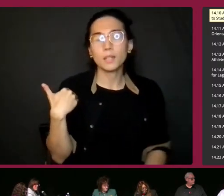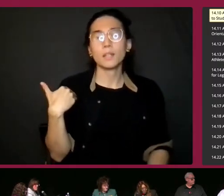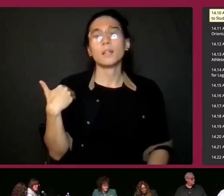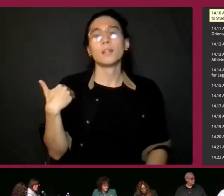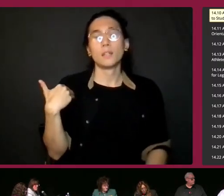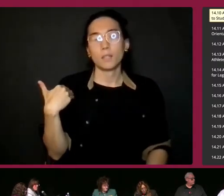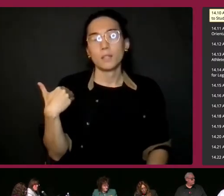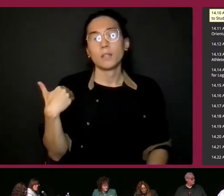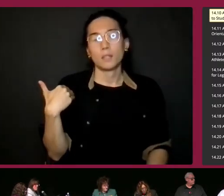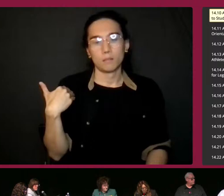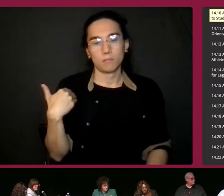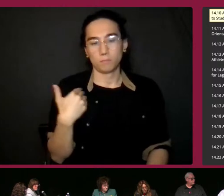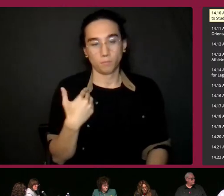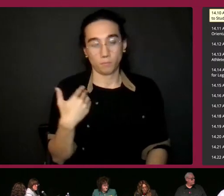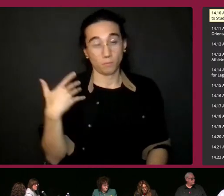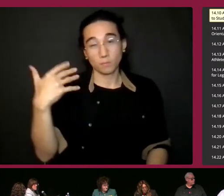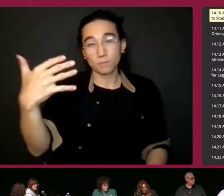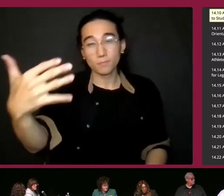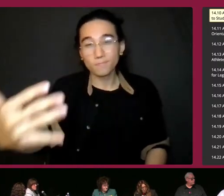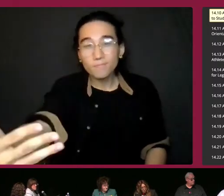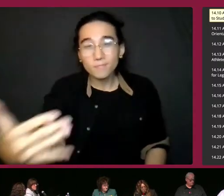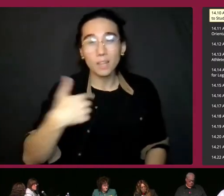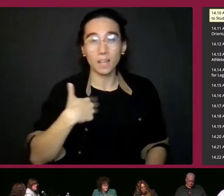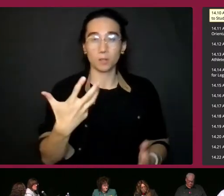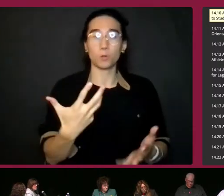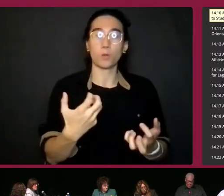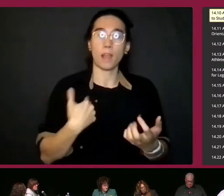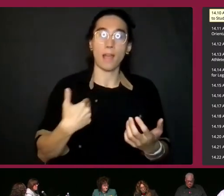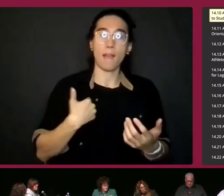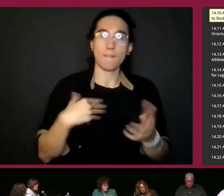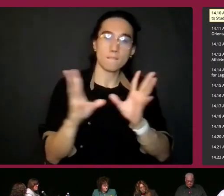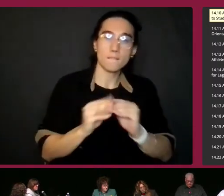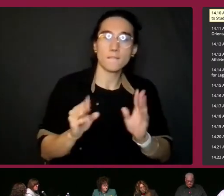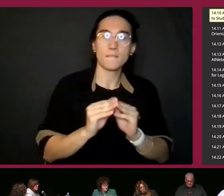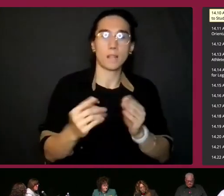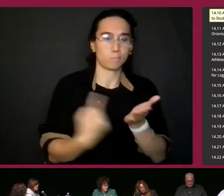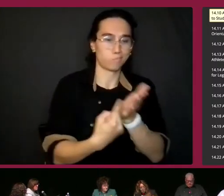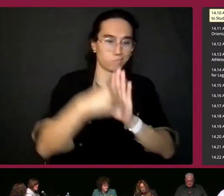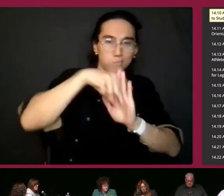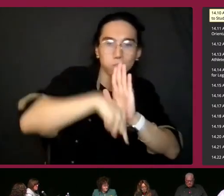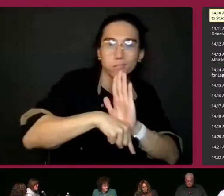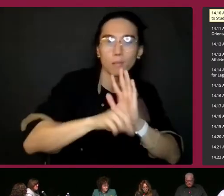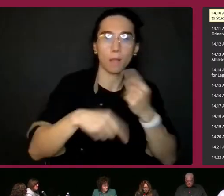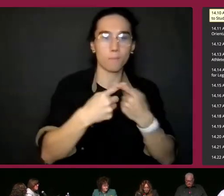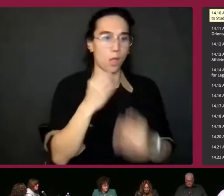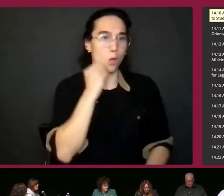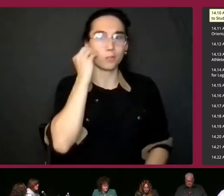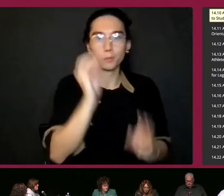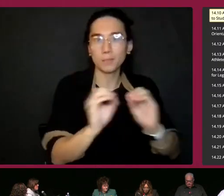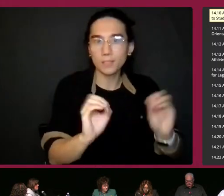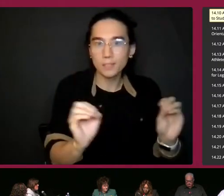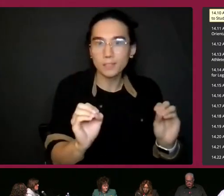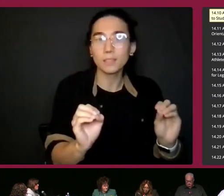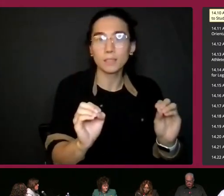I would like to have a summit on this campus about the problem of homelessness and specifically student homelessness